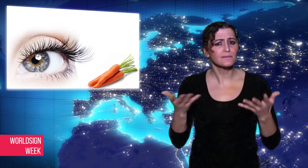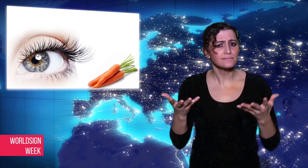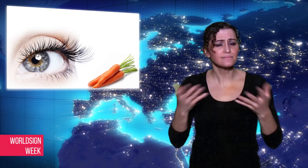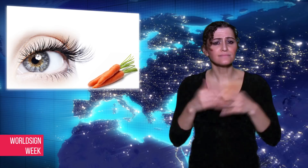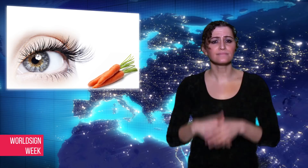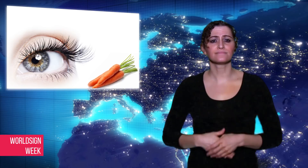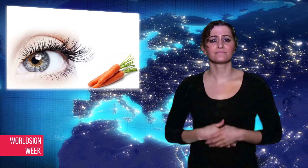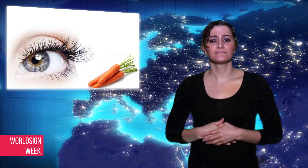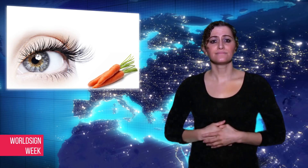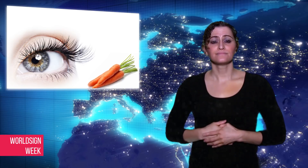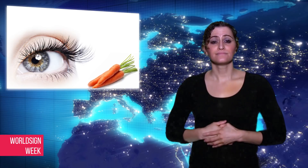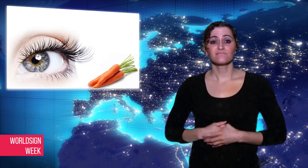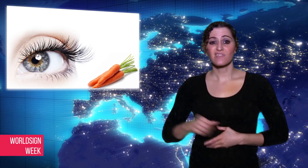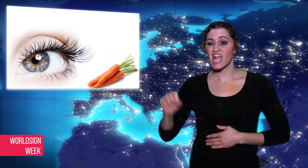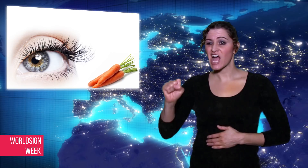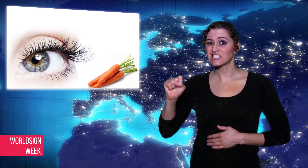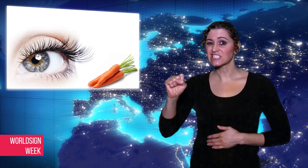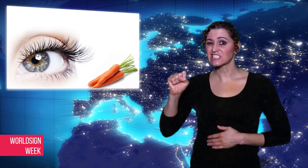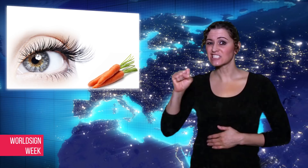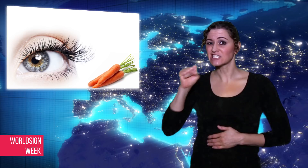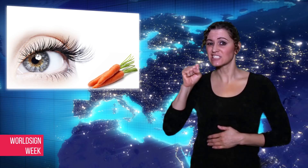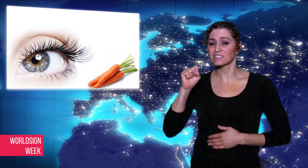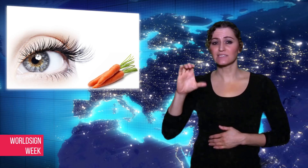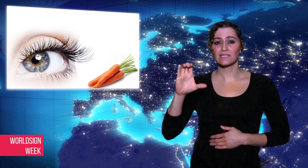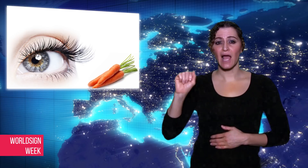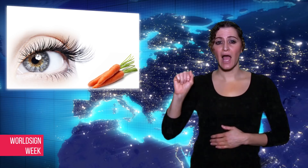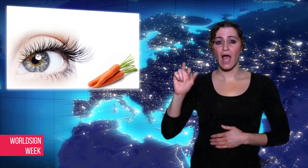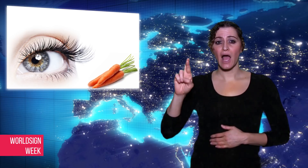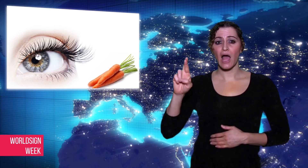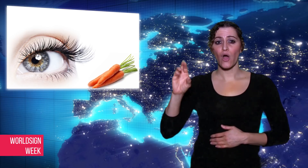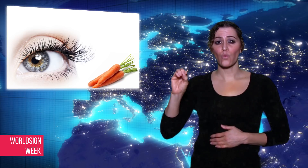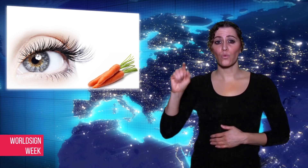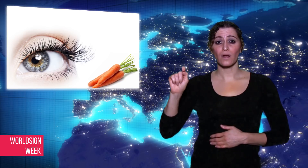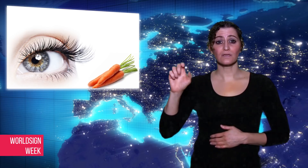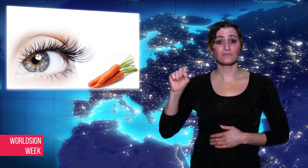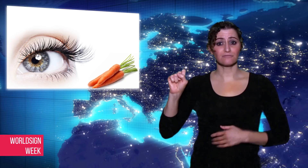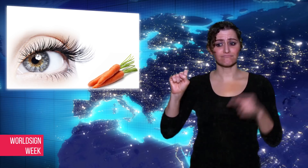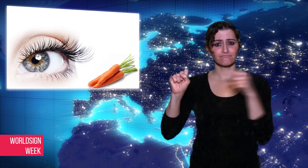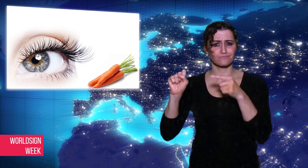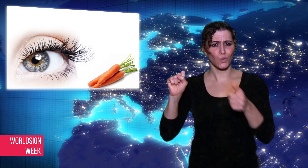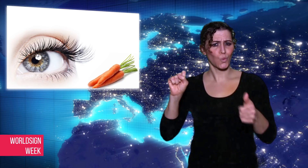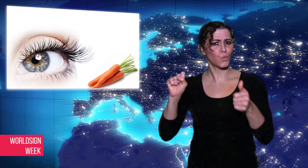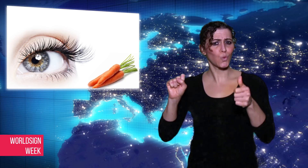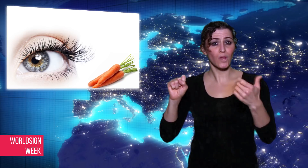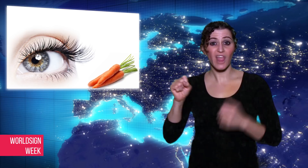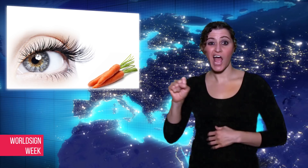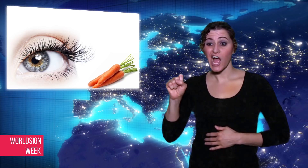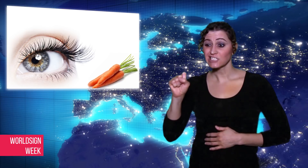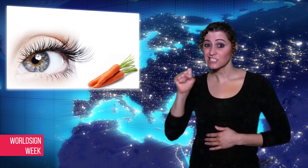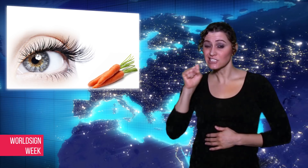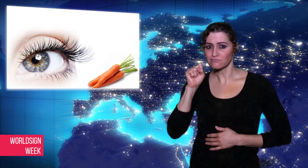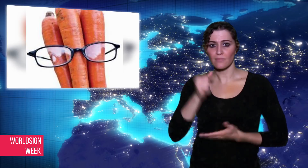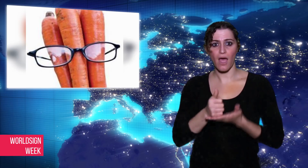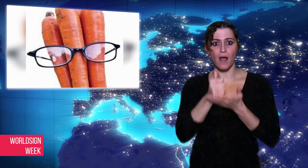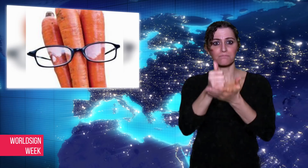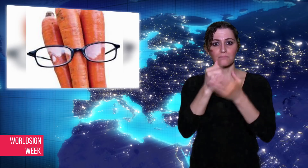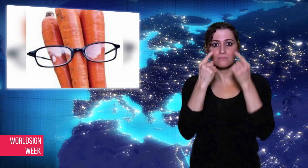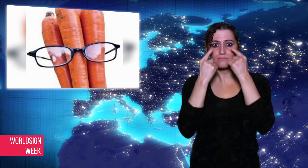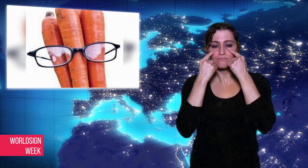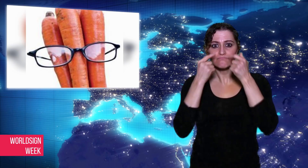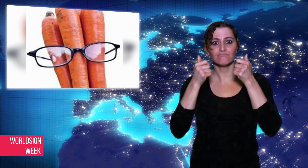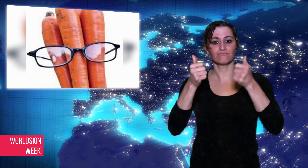but which foods are good for your